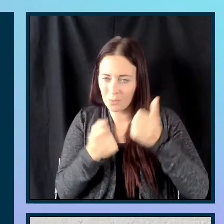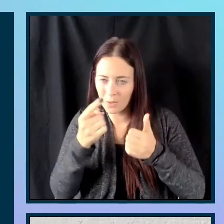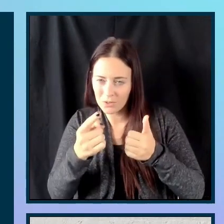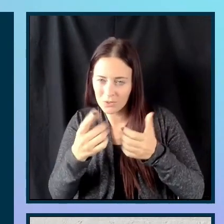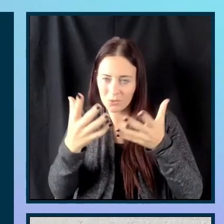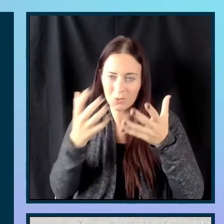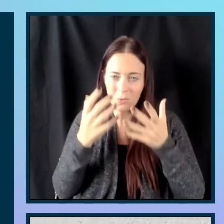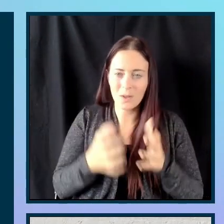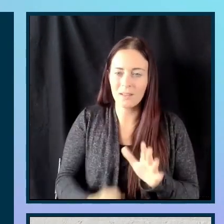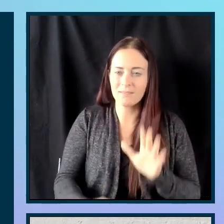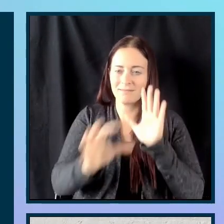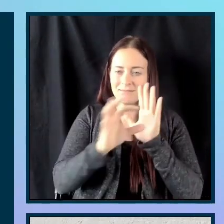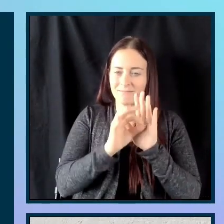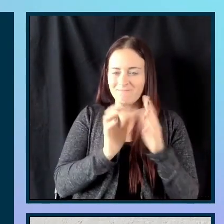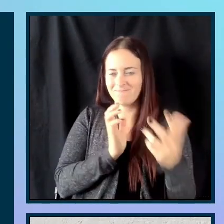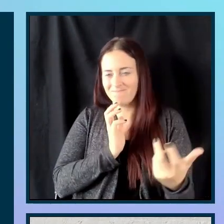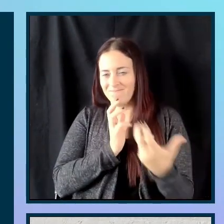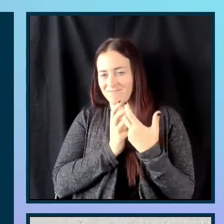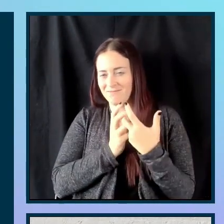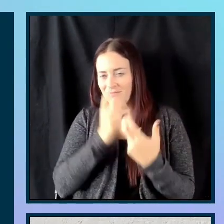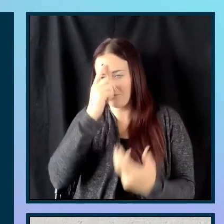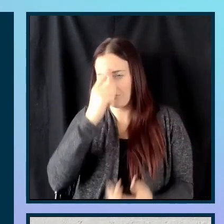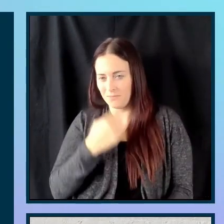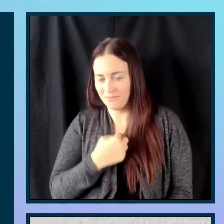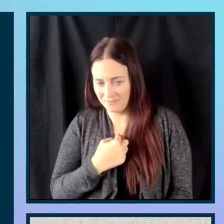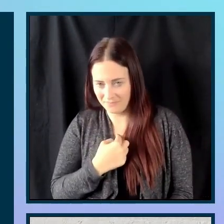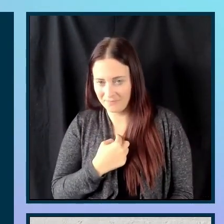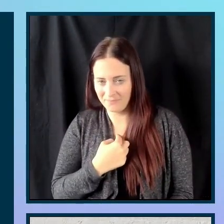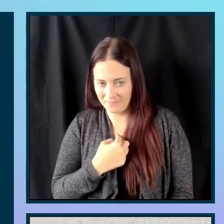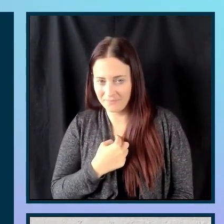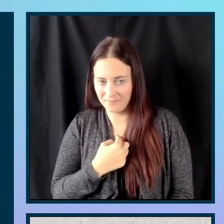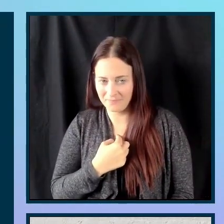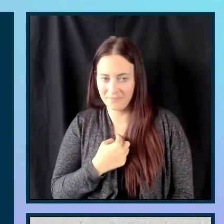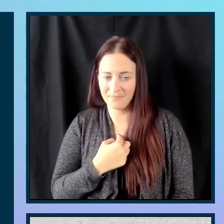teacher, storyteller, or model.